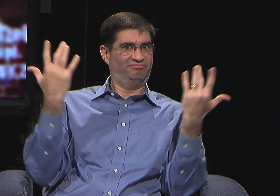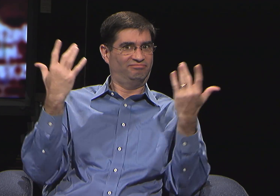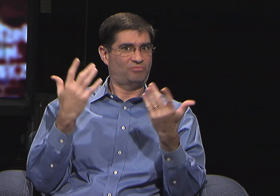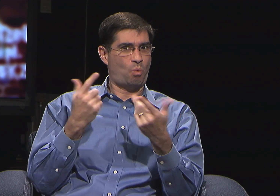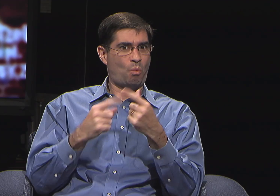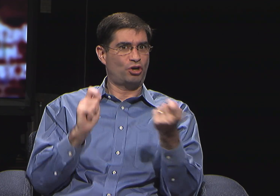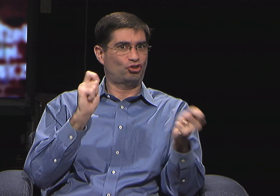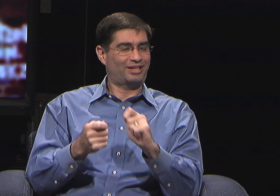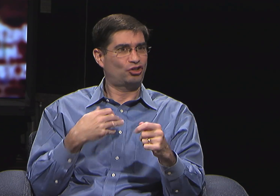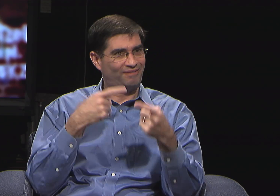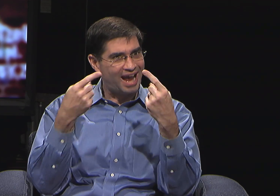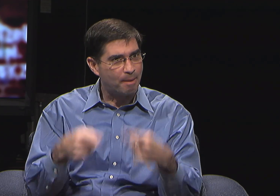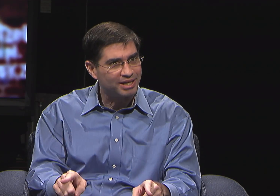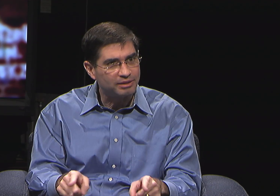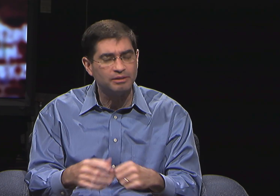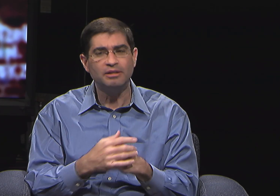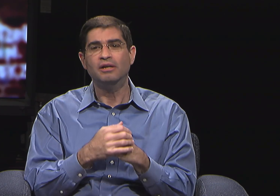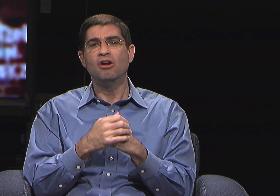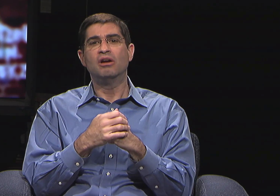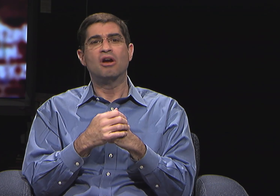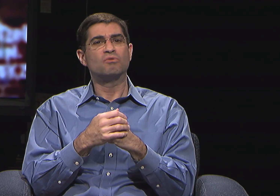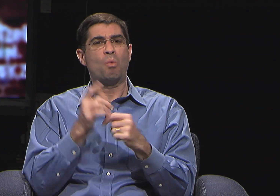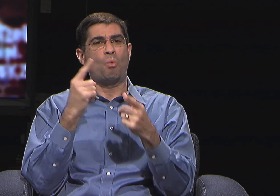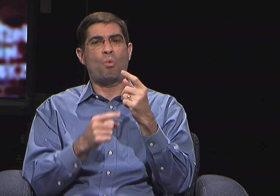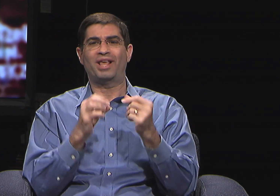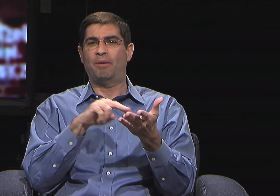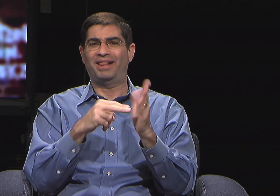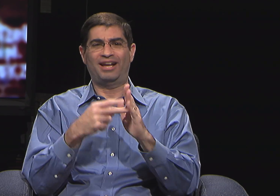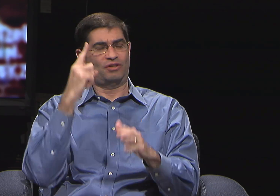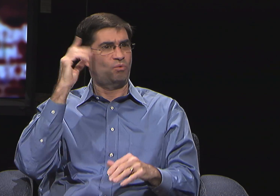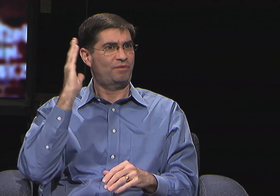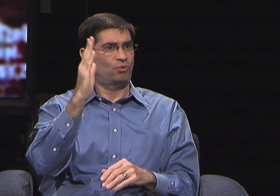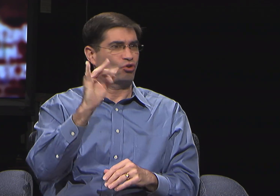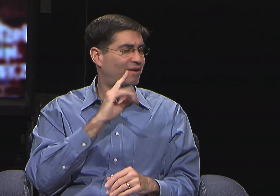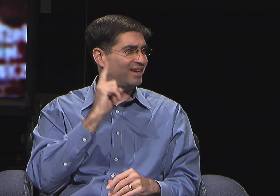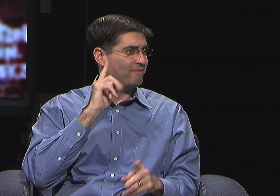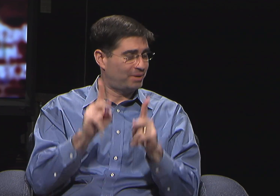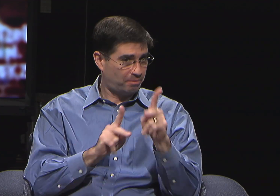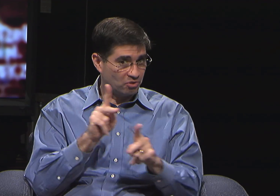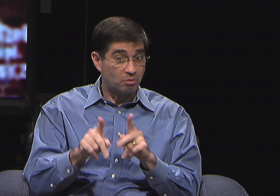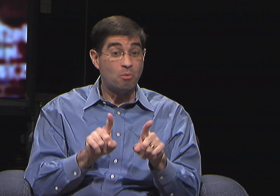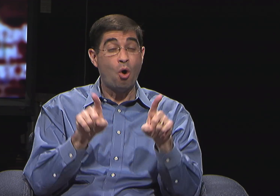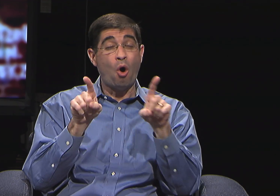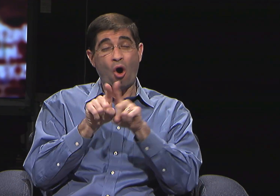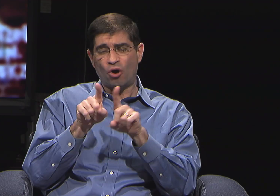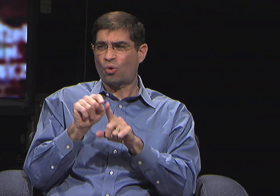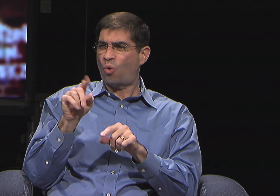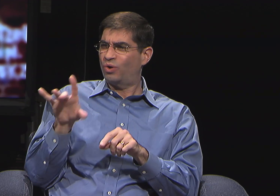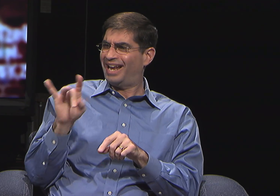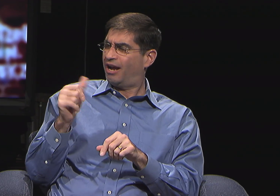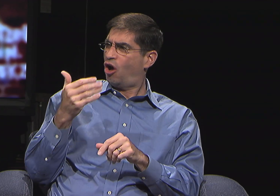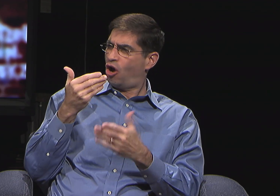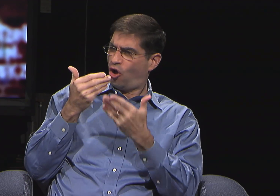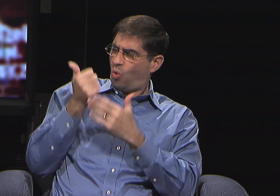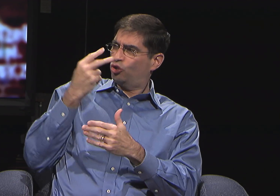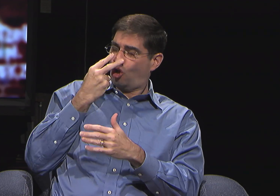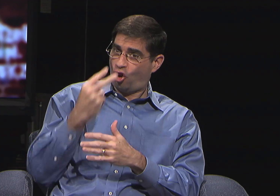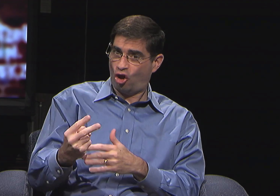and the implications on the future of deaf people. It's also a time for us to take a closer look at things